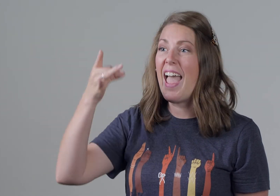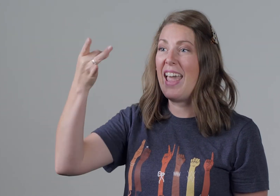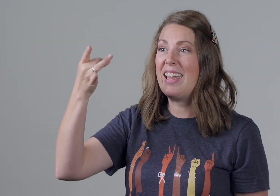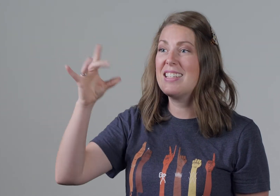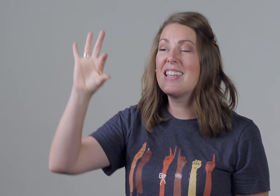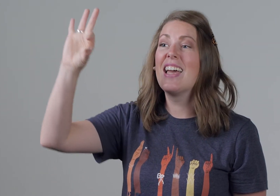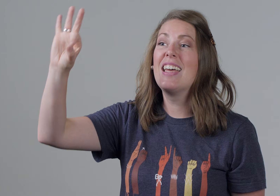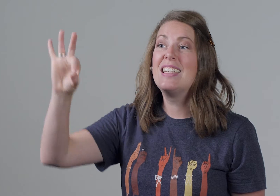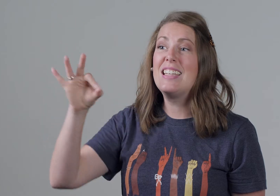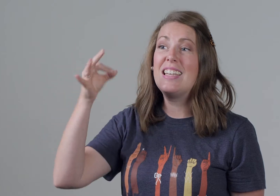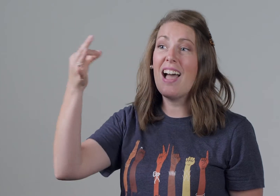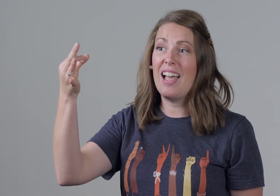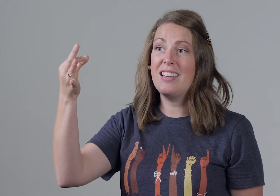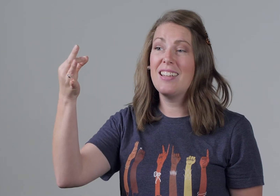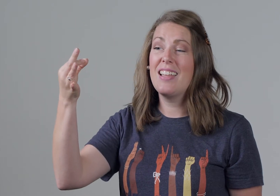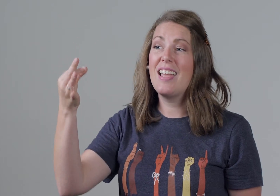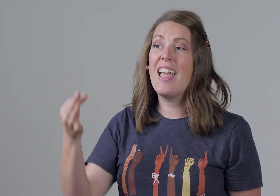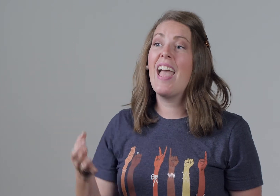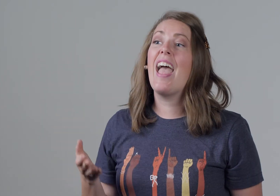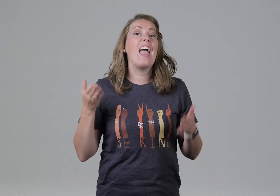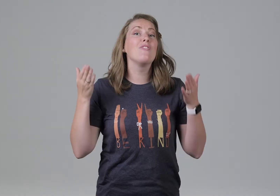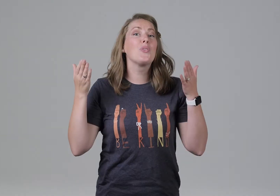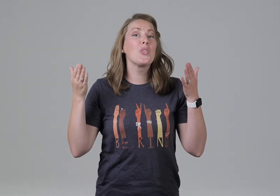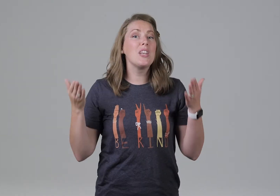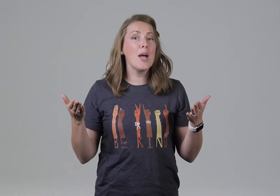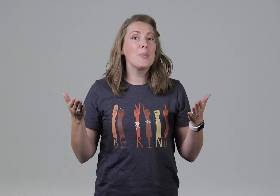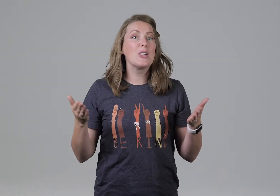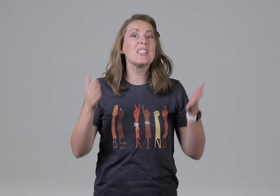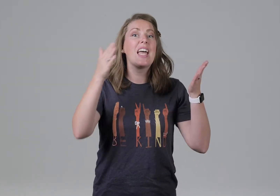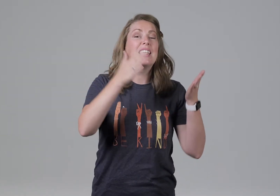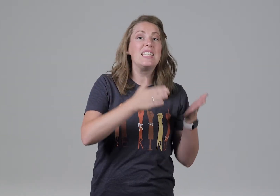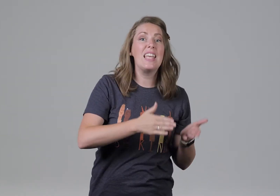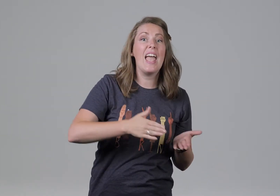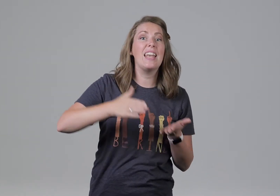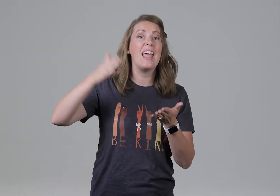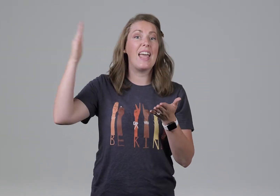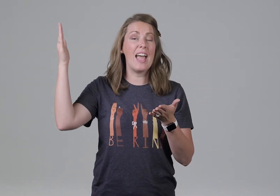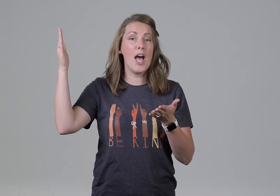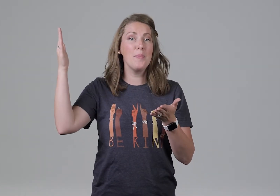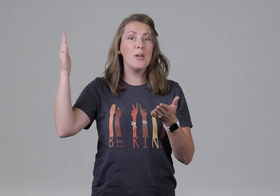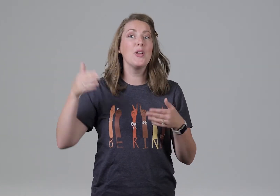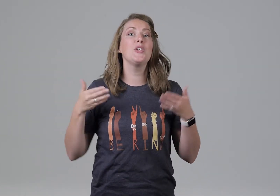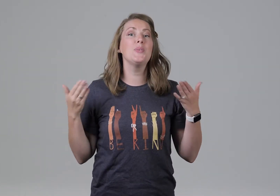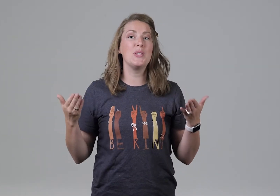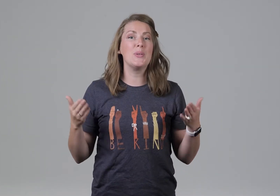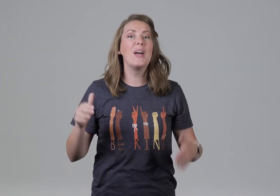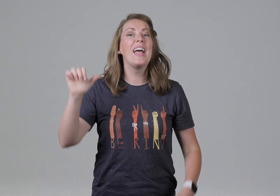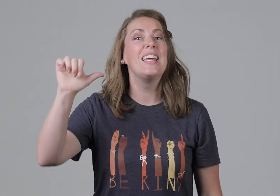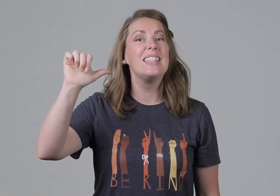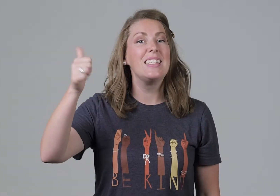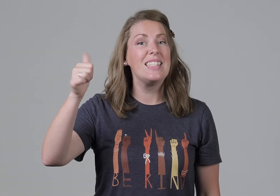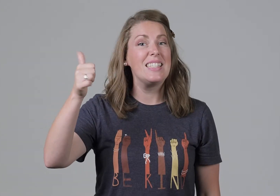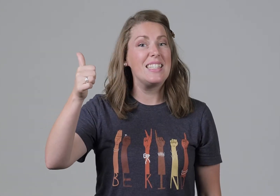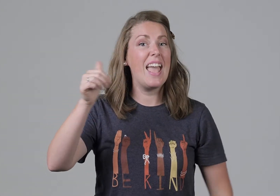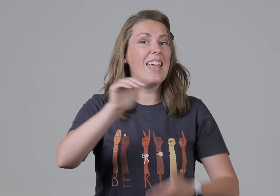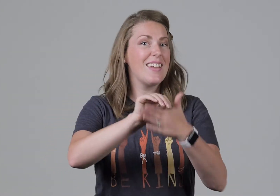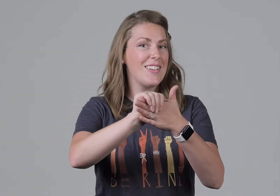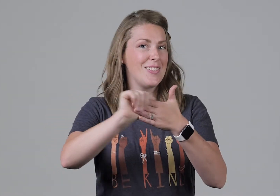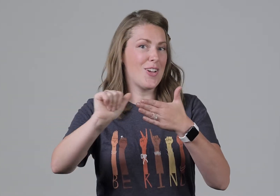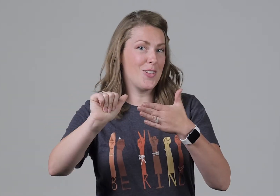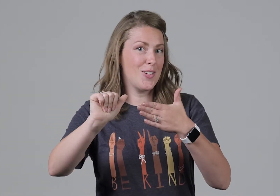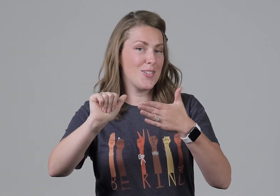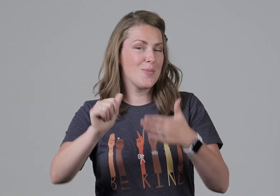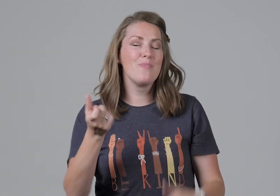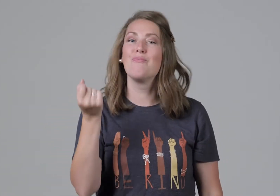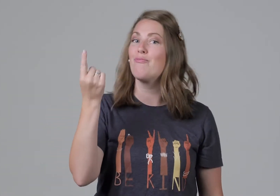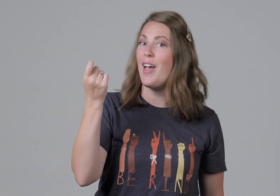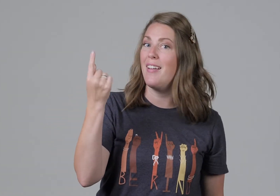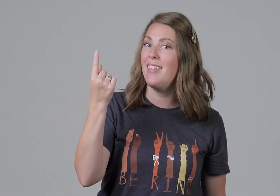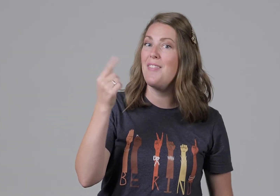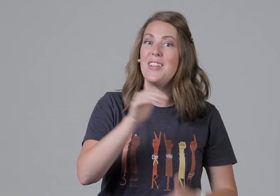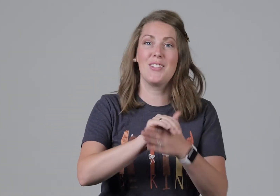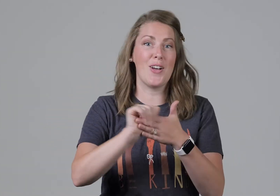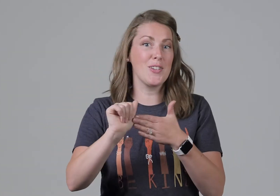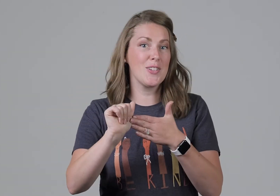eight, nine, and for the numbers ten and up, you do ten dollars, eleven dollars,